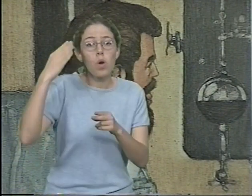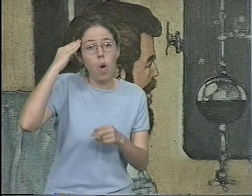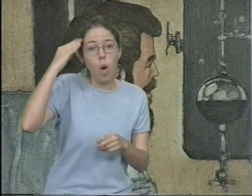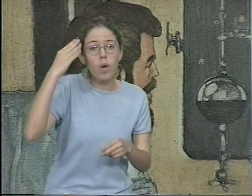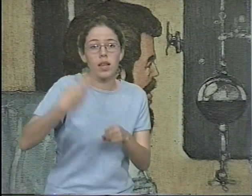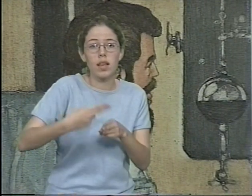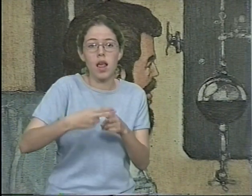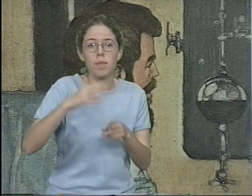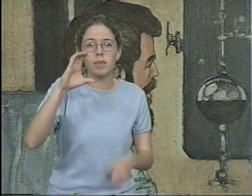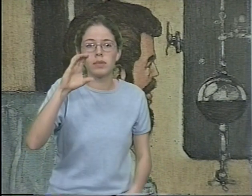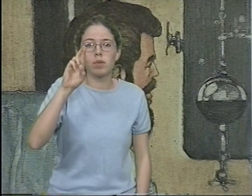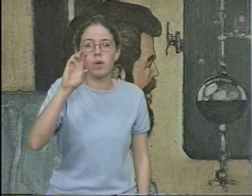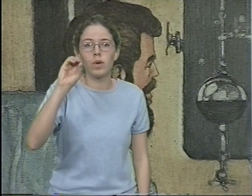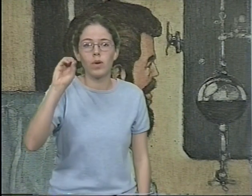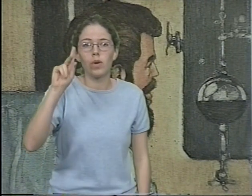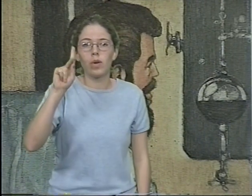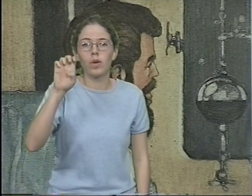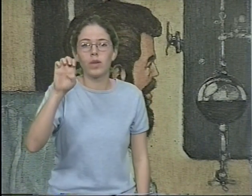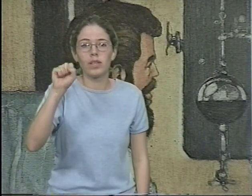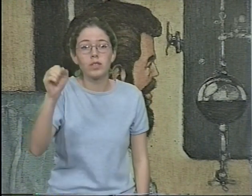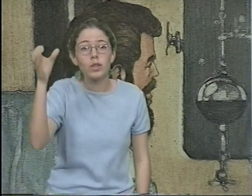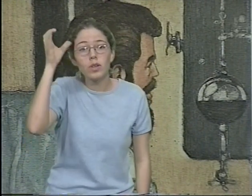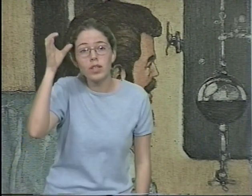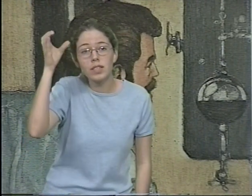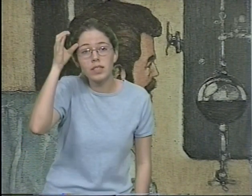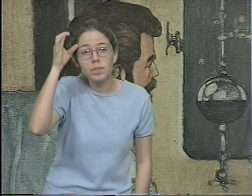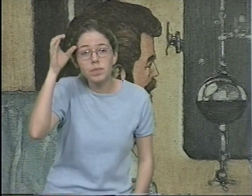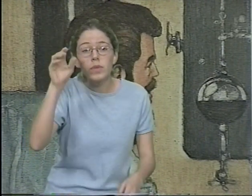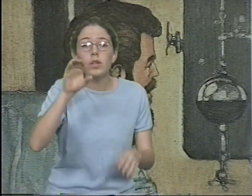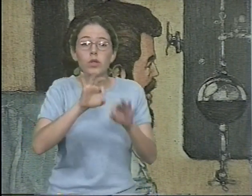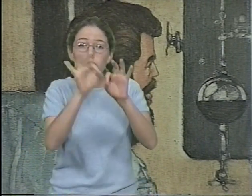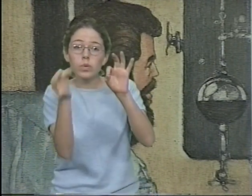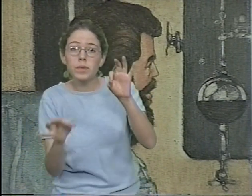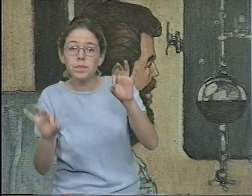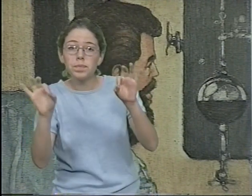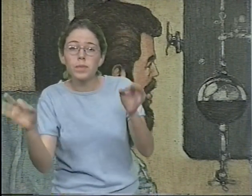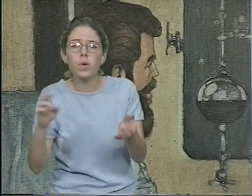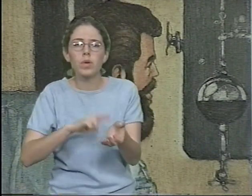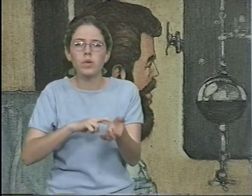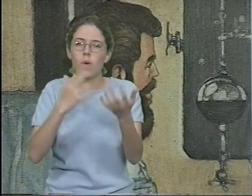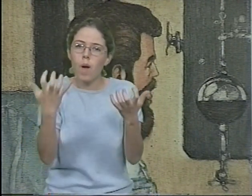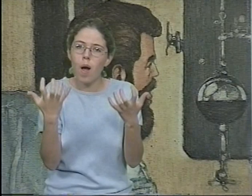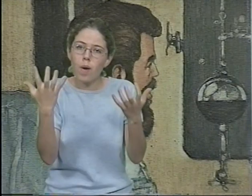some of his own using these vacuum tubes. He described how he had set up his equipment